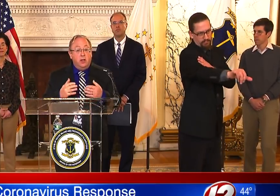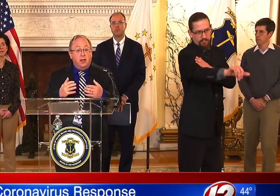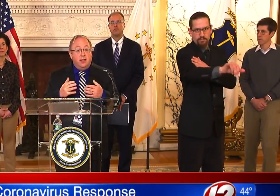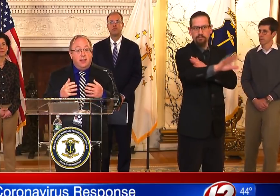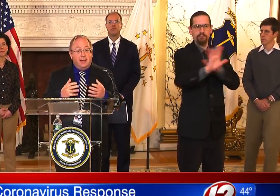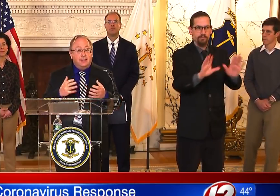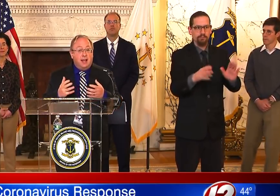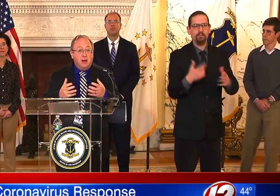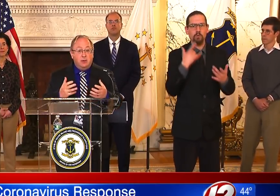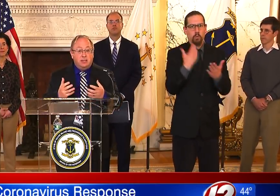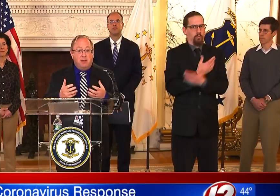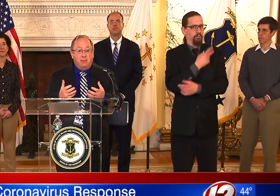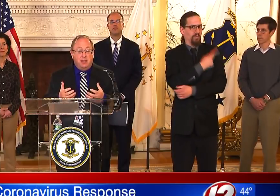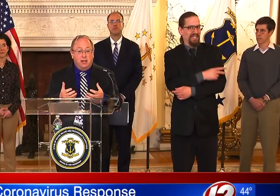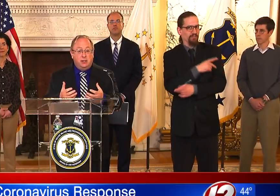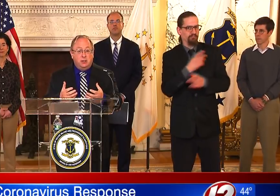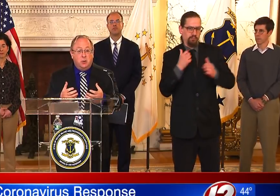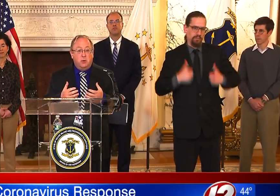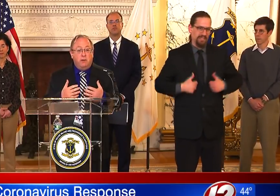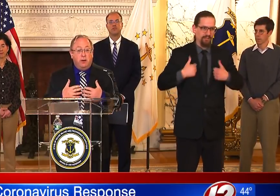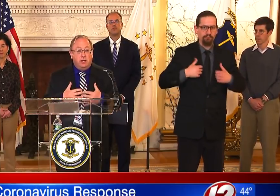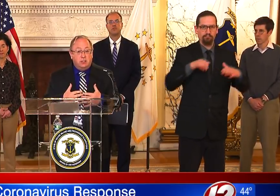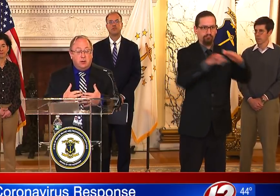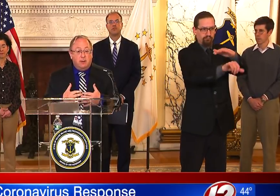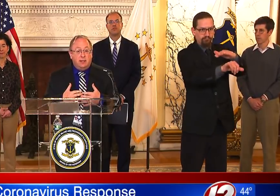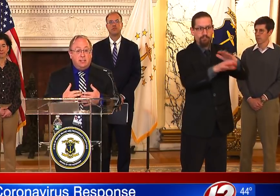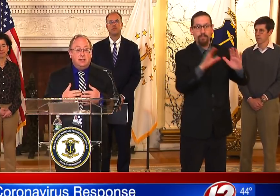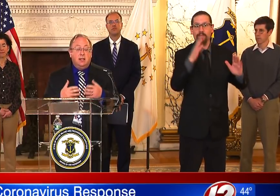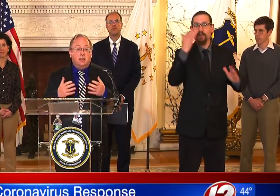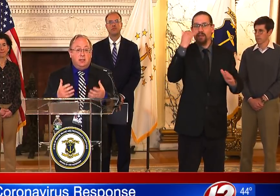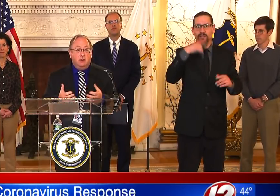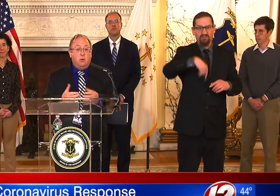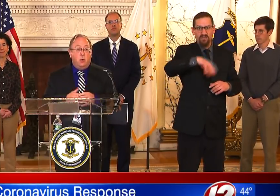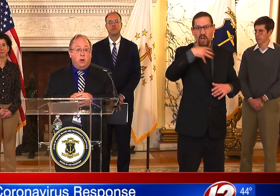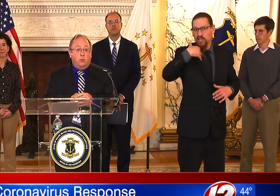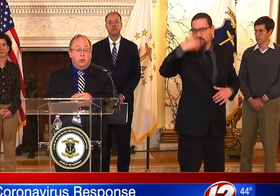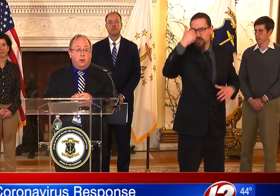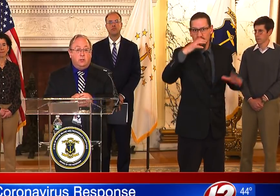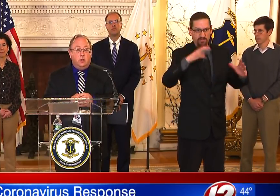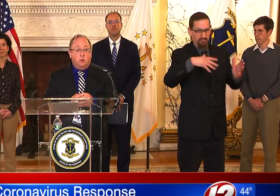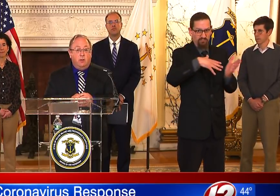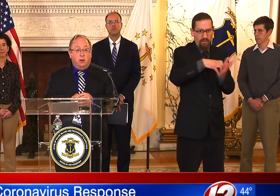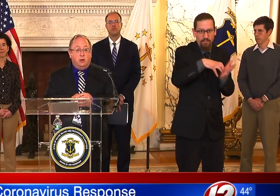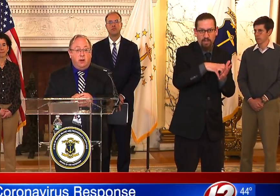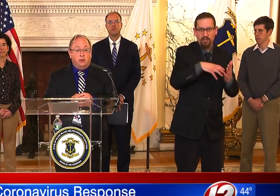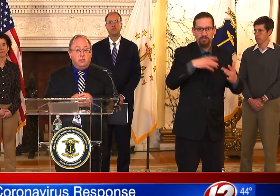DAYS. WE ARE WORKING ON THIS. WE ARE CONCERNED ABOUT NURSING HOMES. THAT IS THE HIGH-RISK